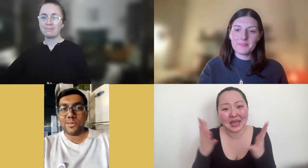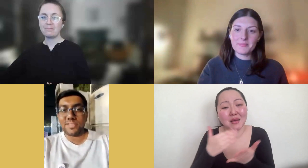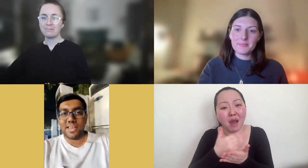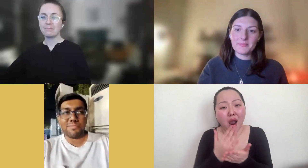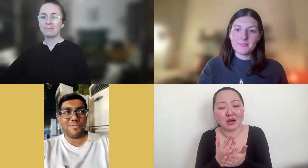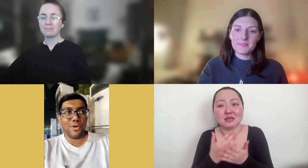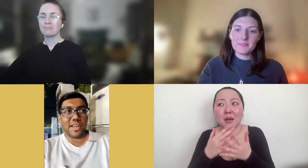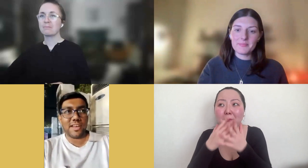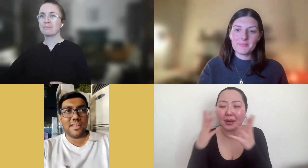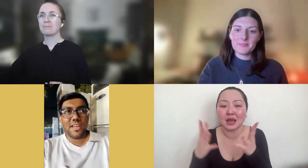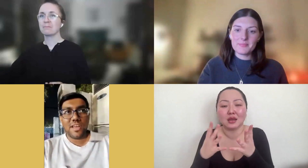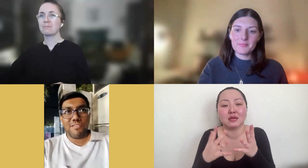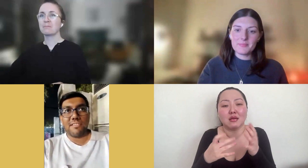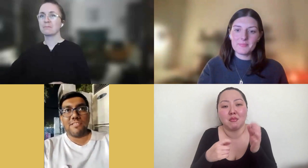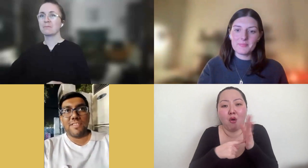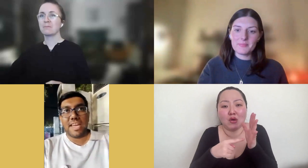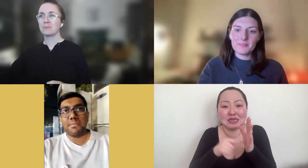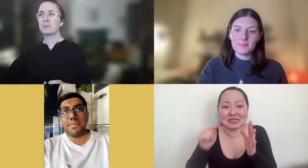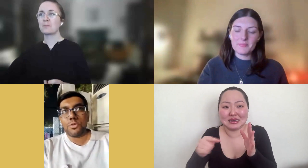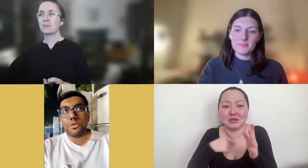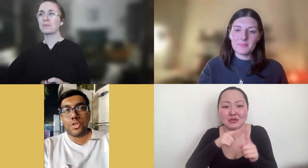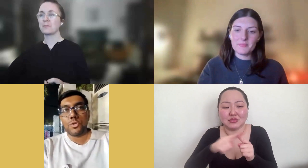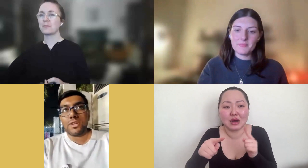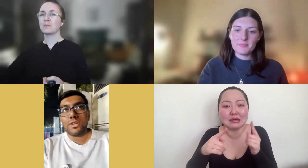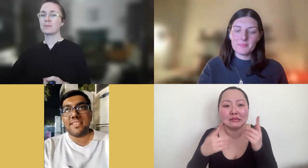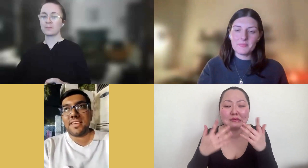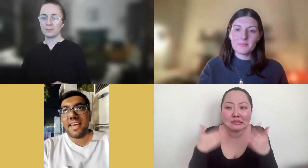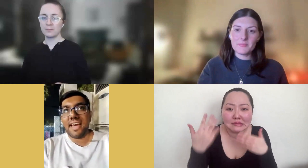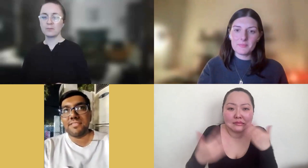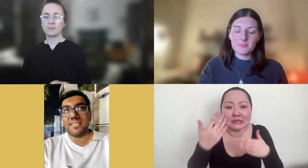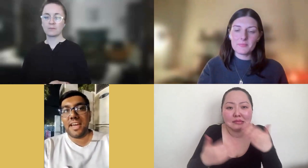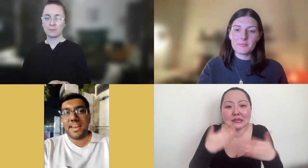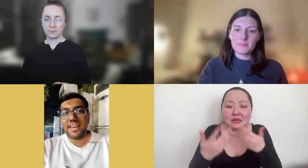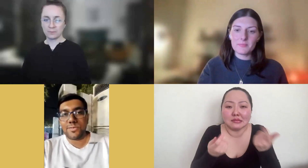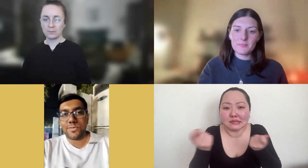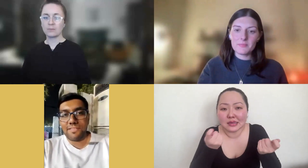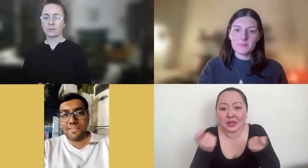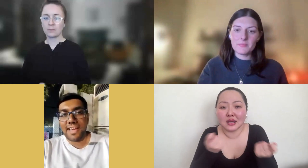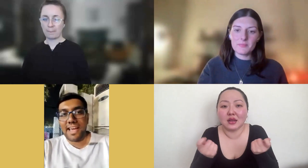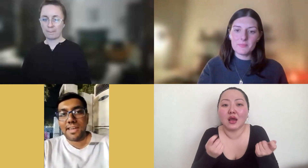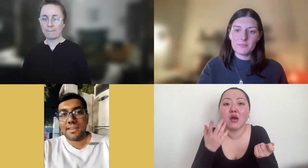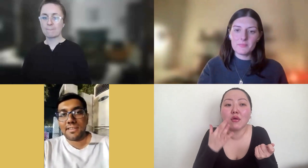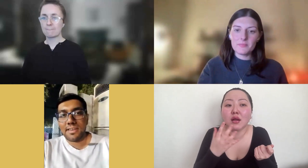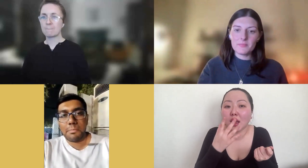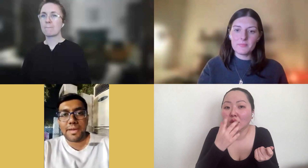trying to stay afloat in. When we are able to utilise and have these ideas, when we have that